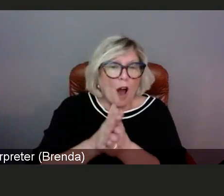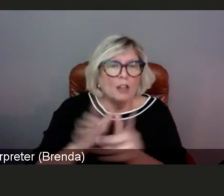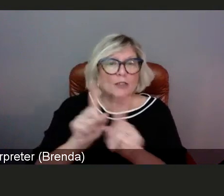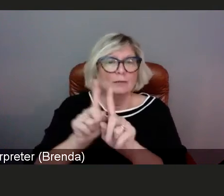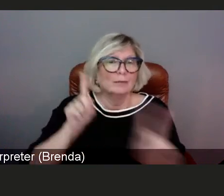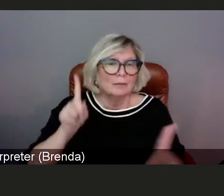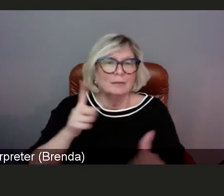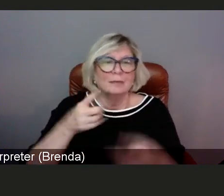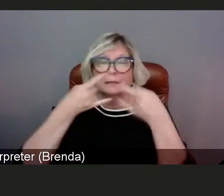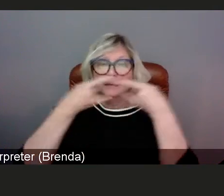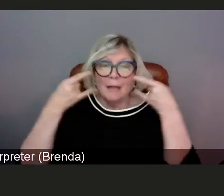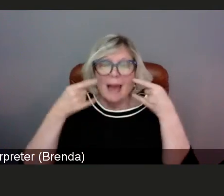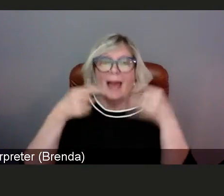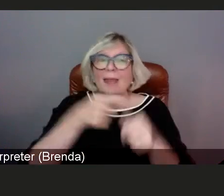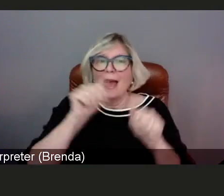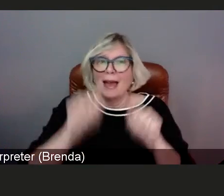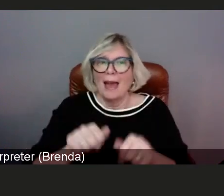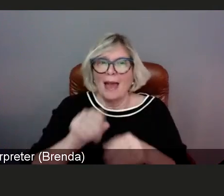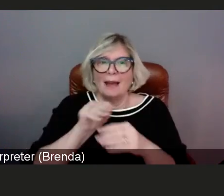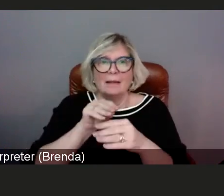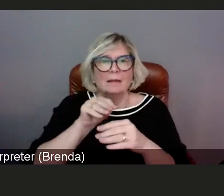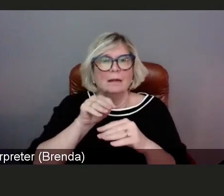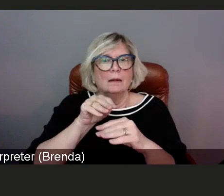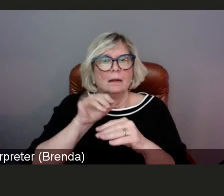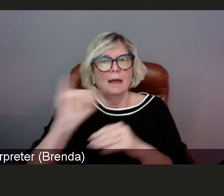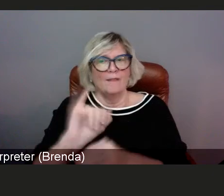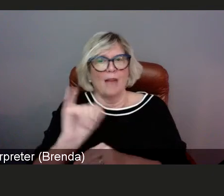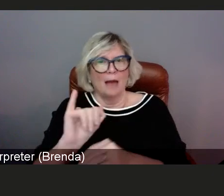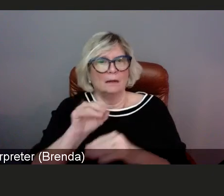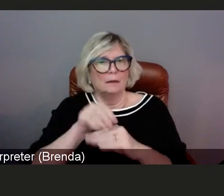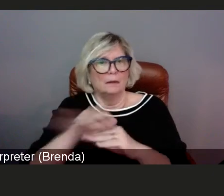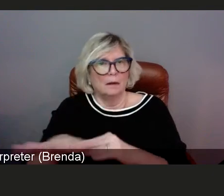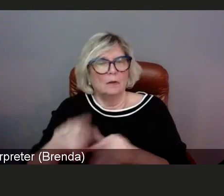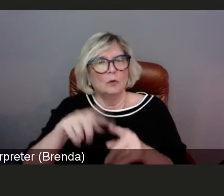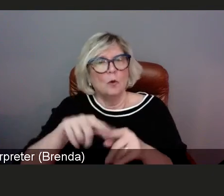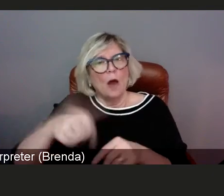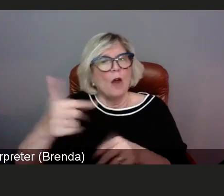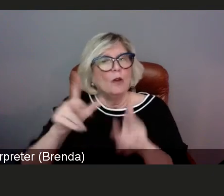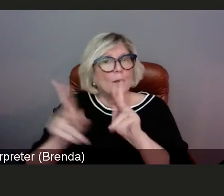than if they had had the strains of the coronavirus or COVID-19 virus